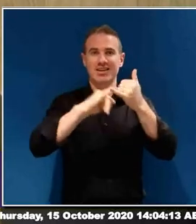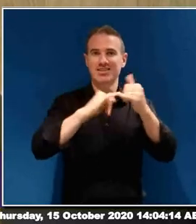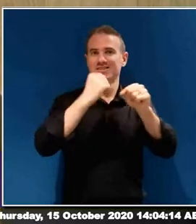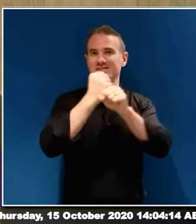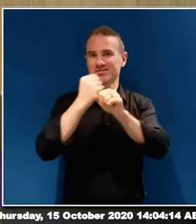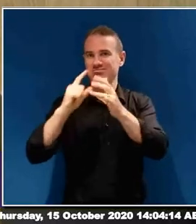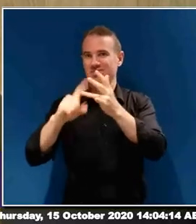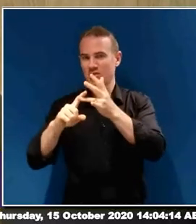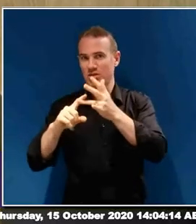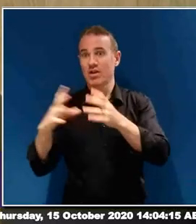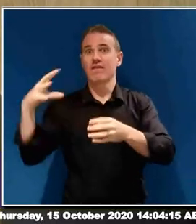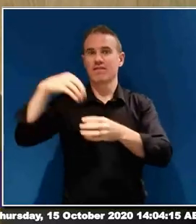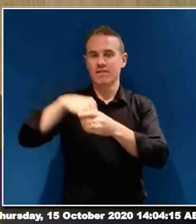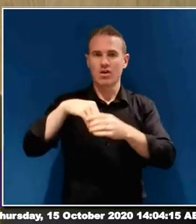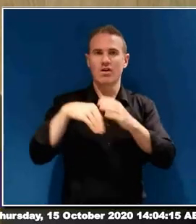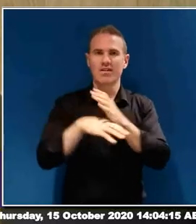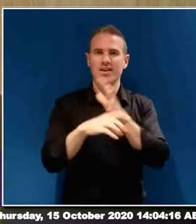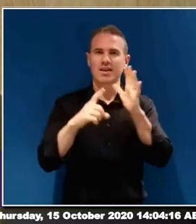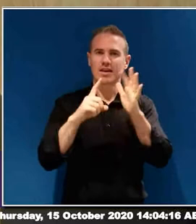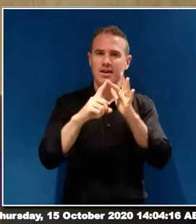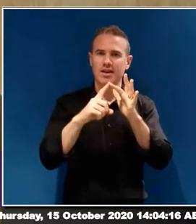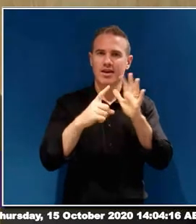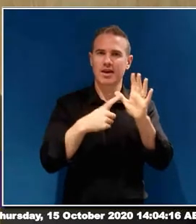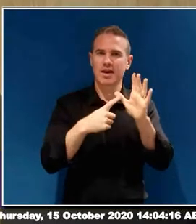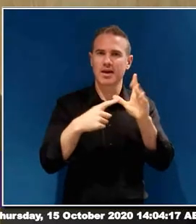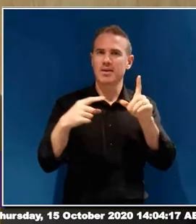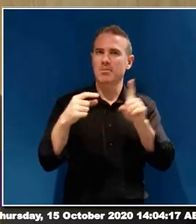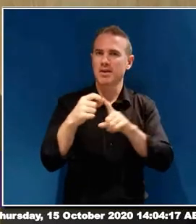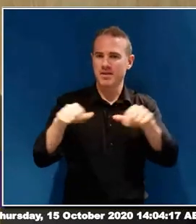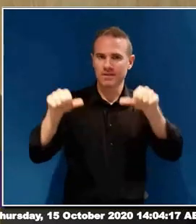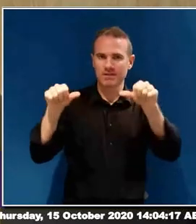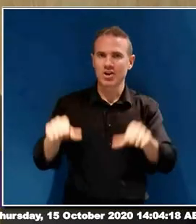Can you give me a summary of what that is, please?